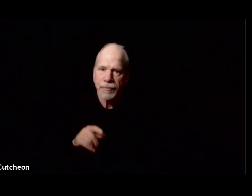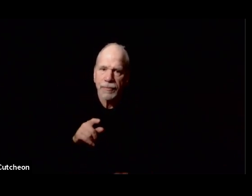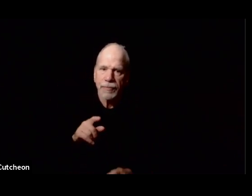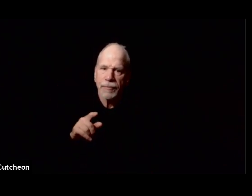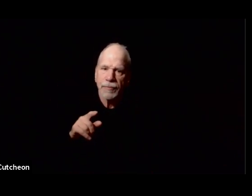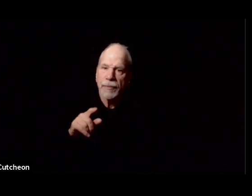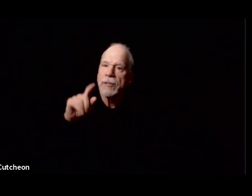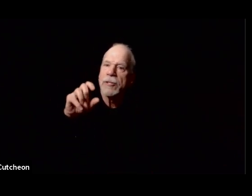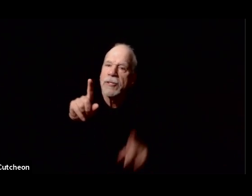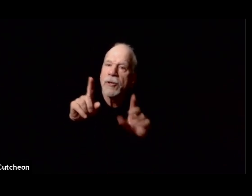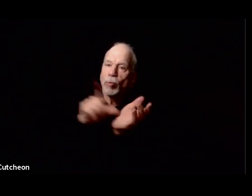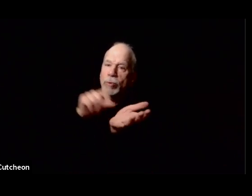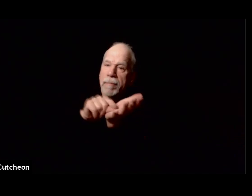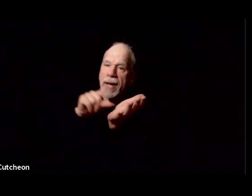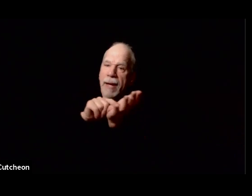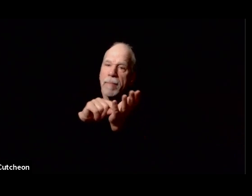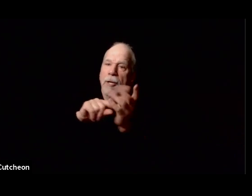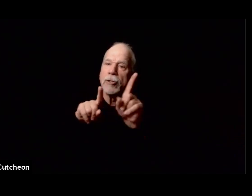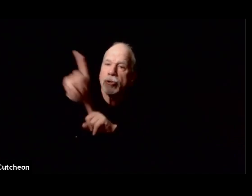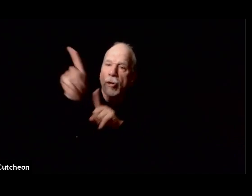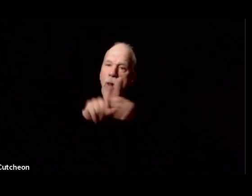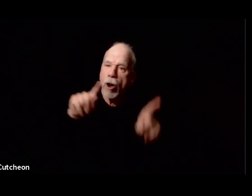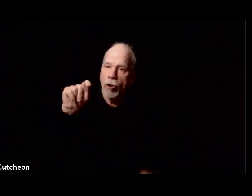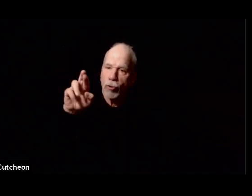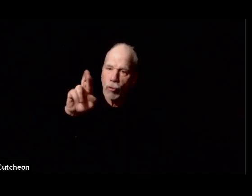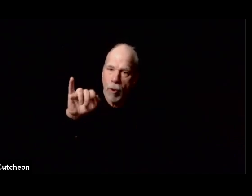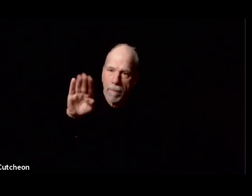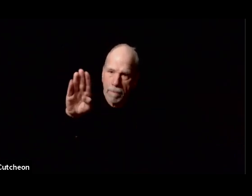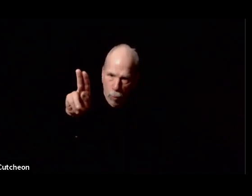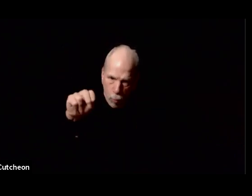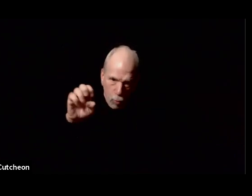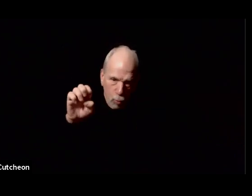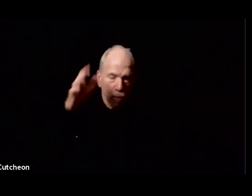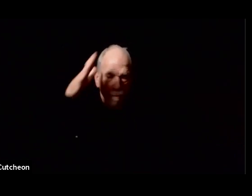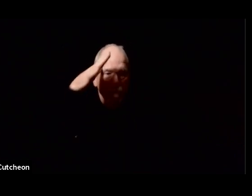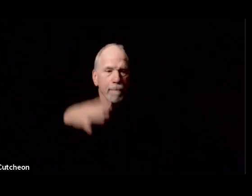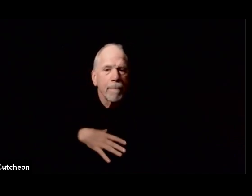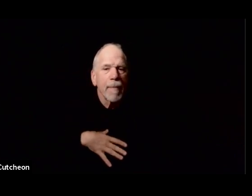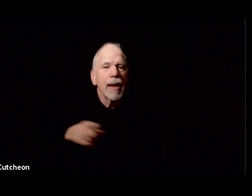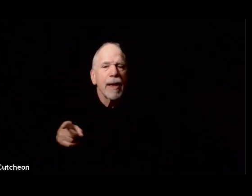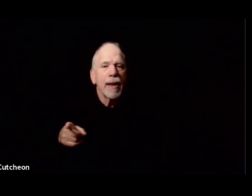Star Tribune: Hi thanks for taking the question, can you hear me okay? Unknown: Yes.